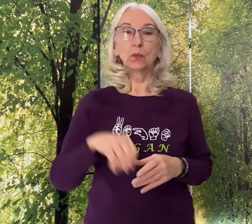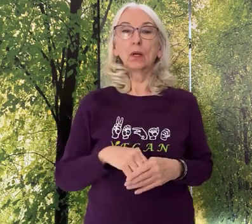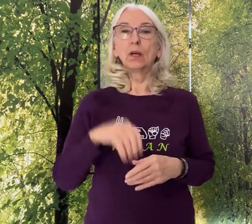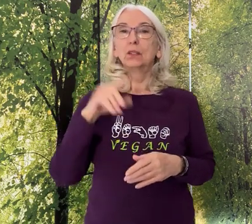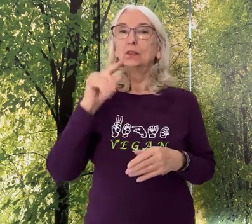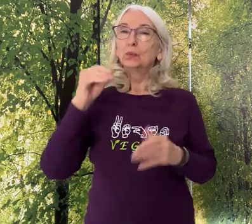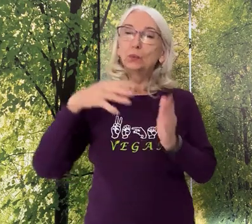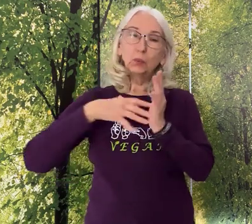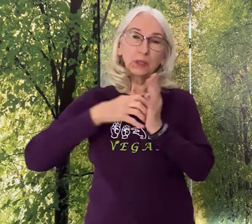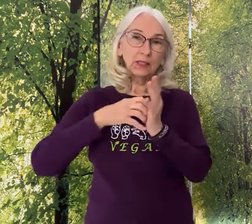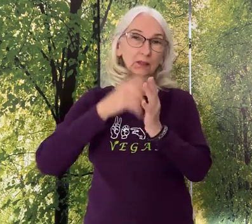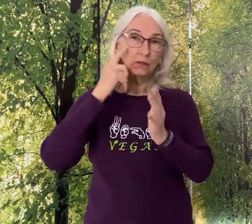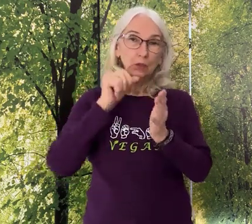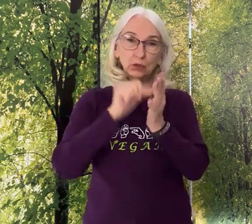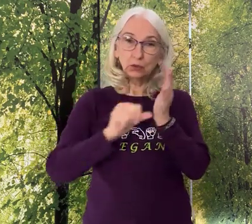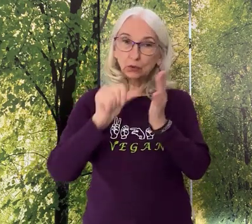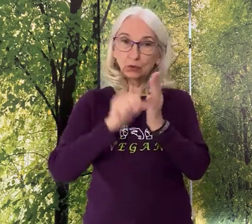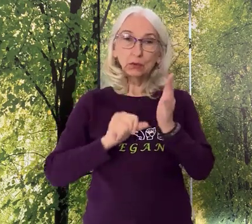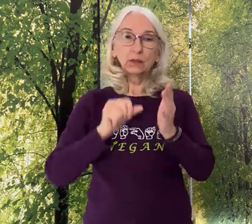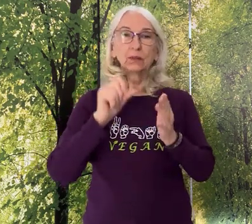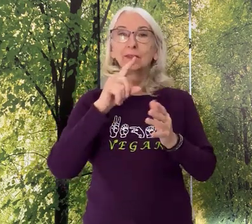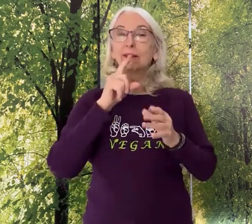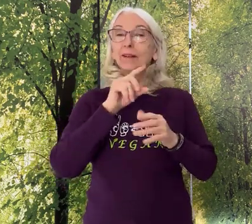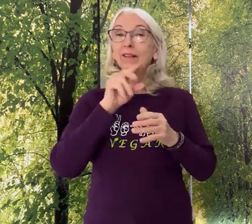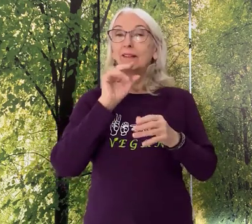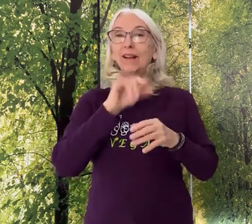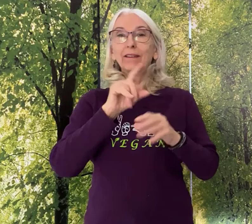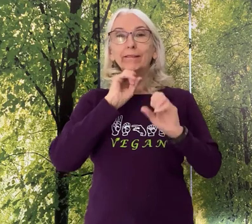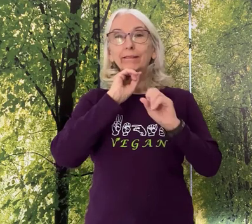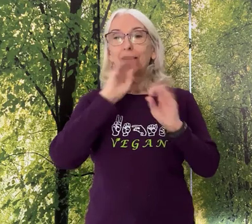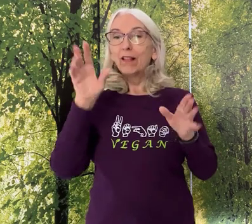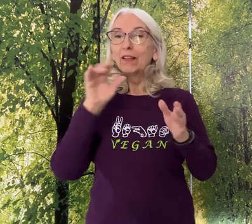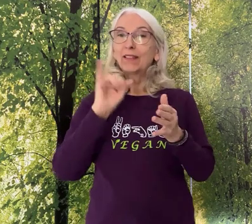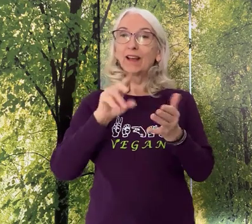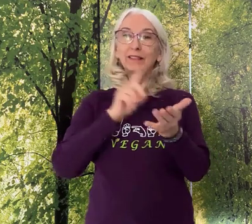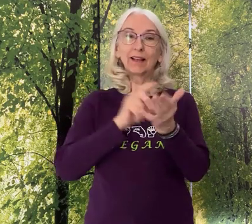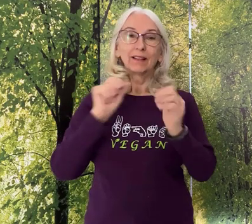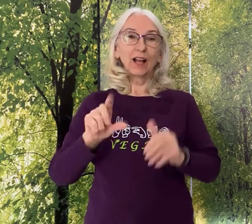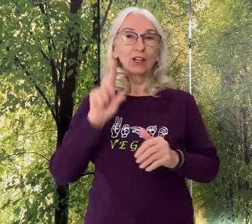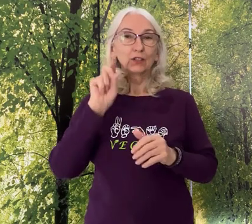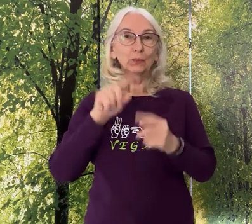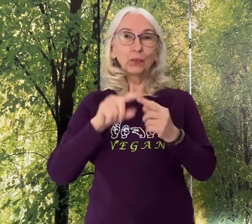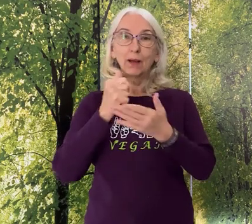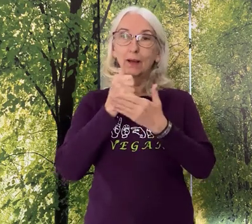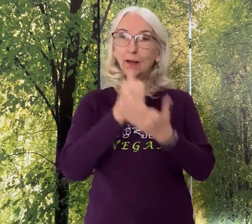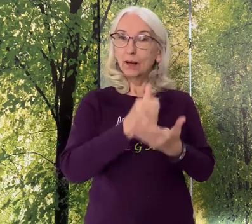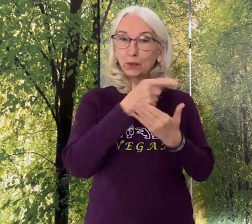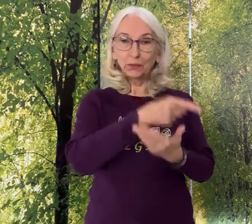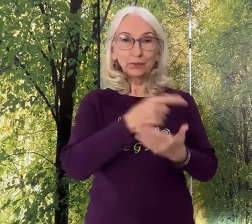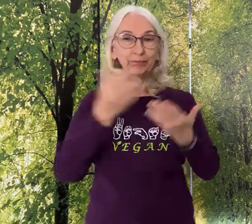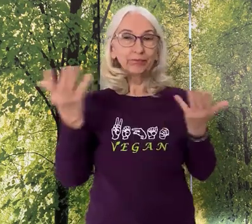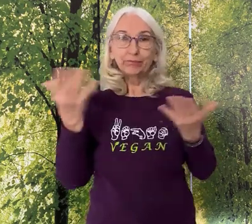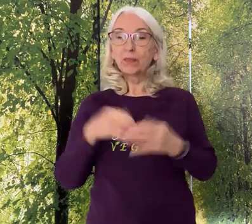Too weak for surgery, there was nothing the doctors could do to help her.